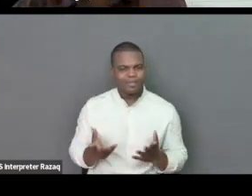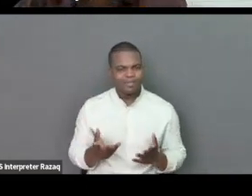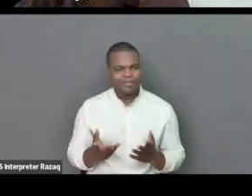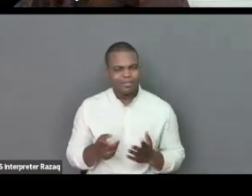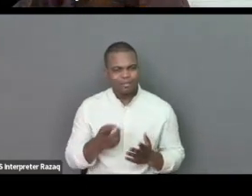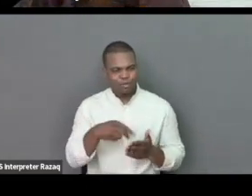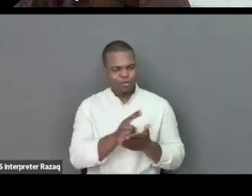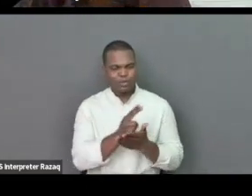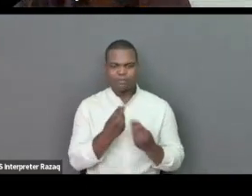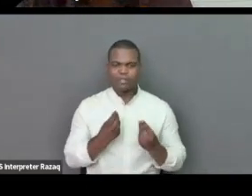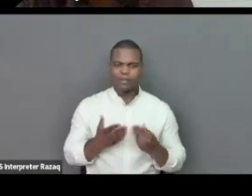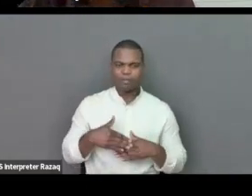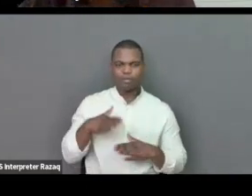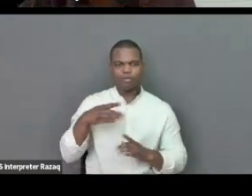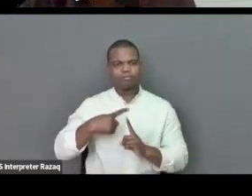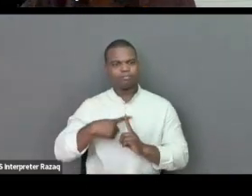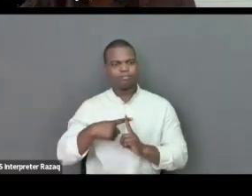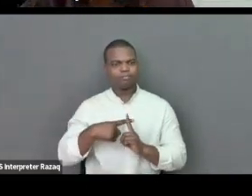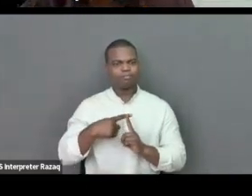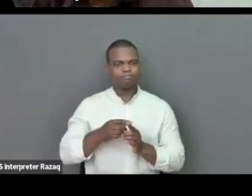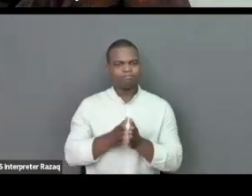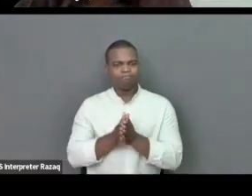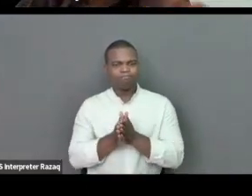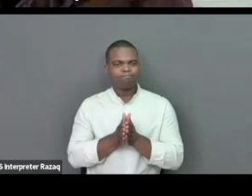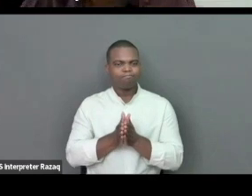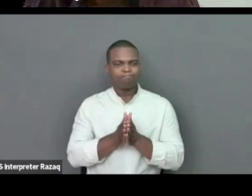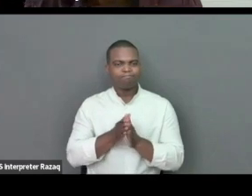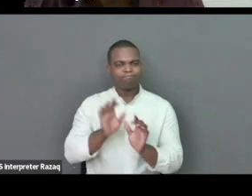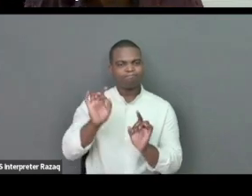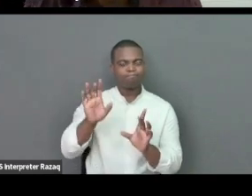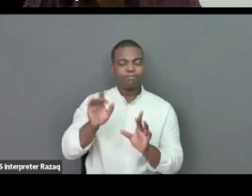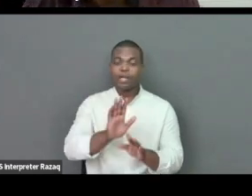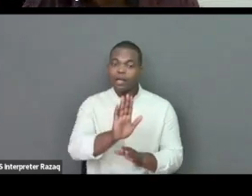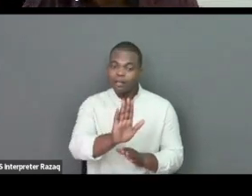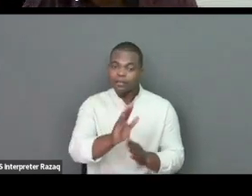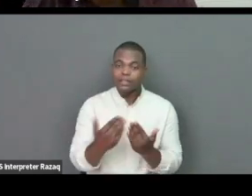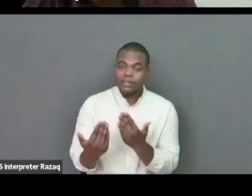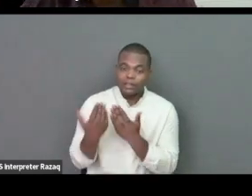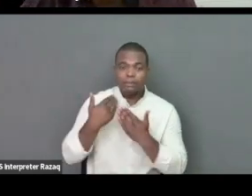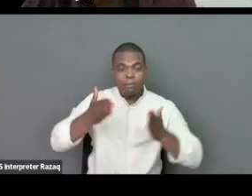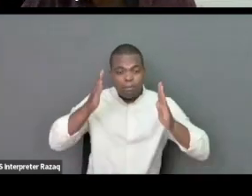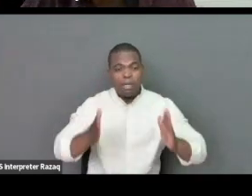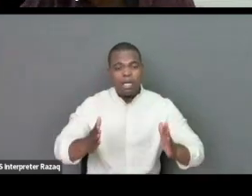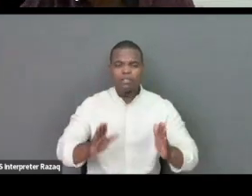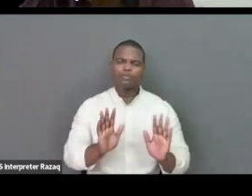But it is important to have a possibility of a dialogue between